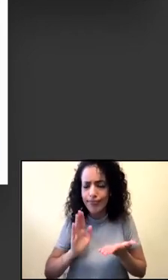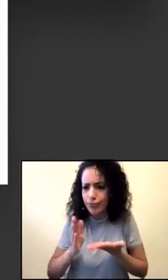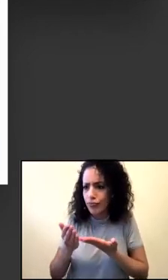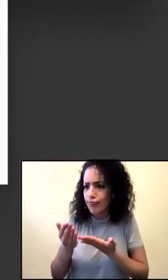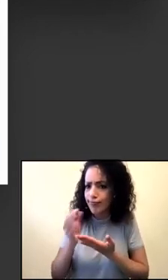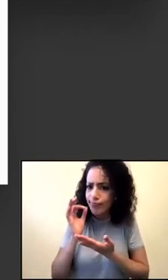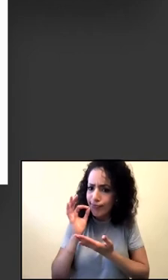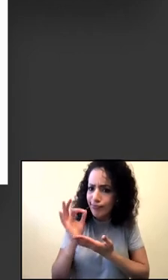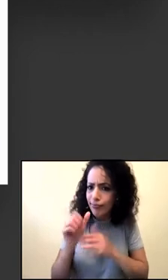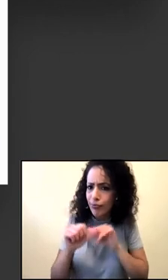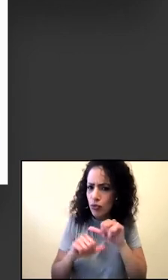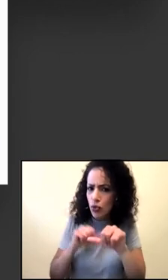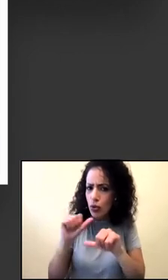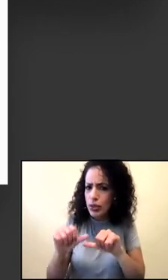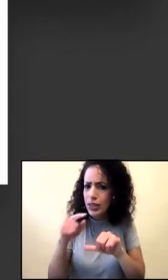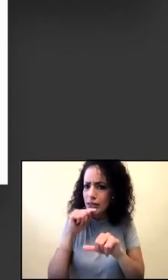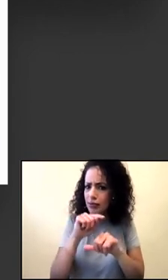what the process of leading to that piece of work was.